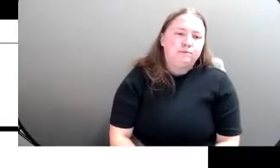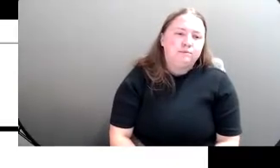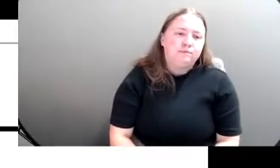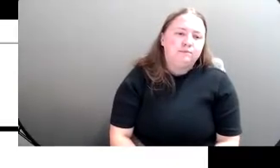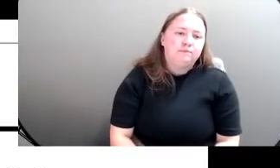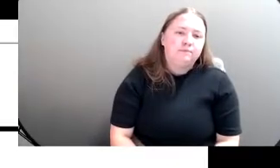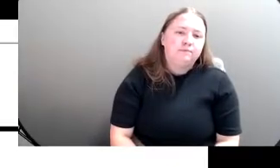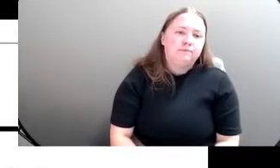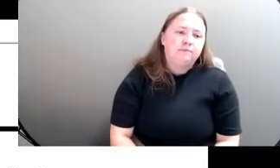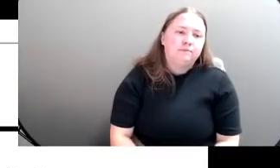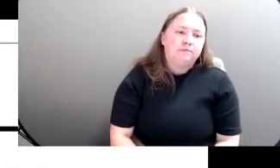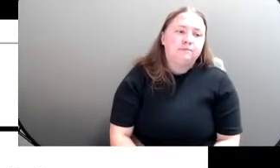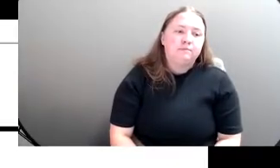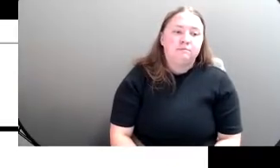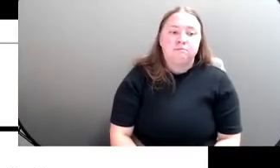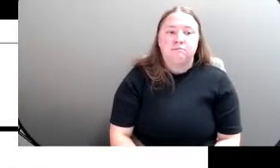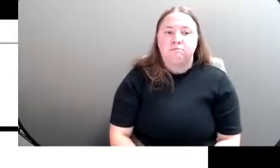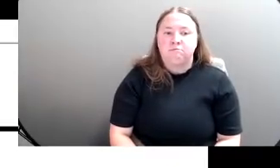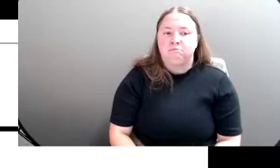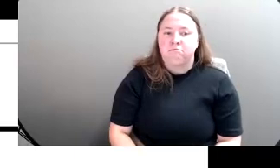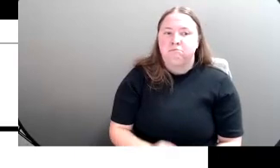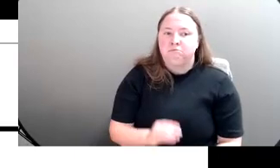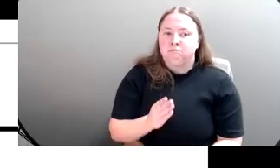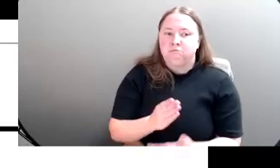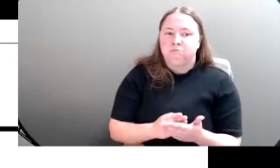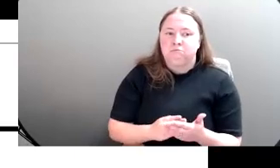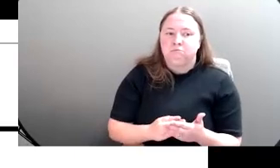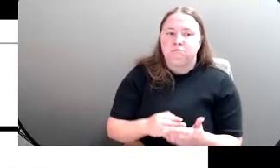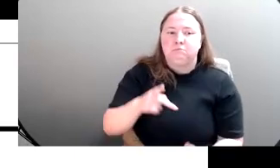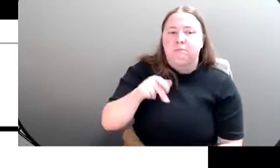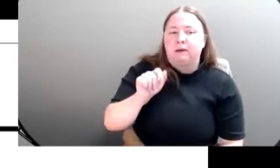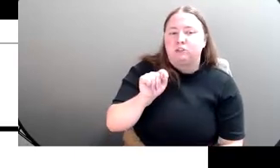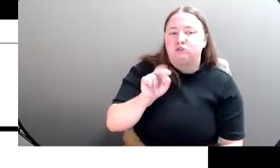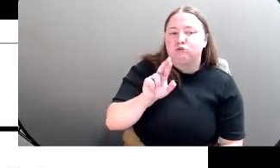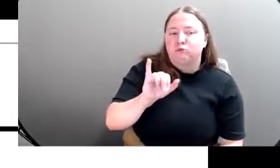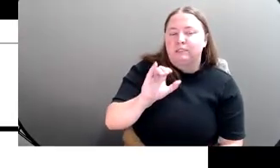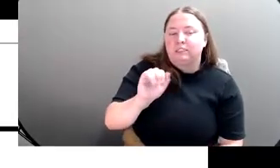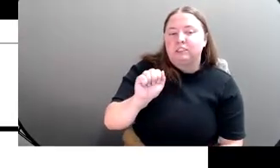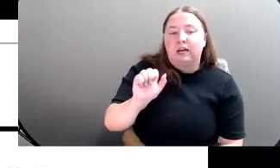Yeah. It's not yeah. It's, for example, and they turn in assignments,